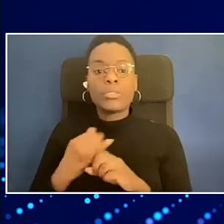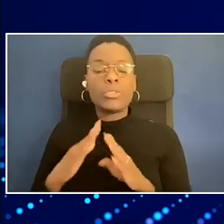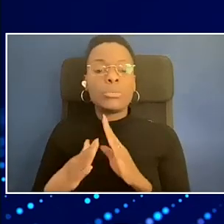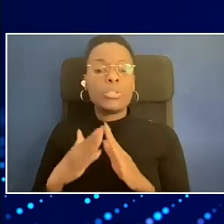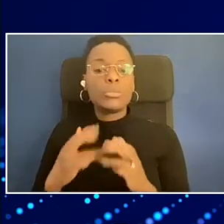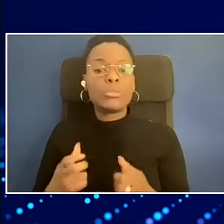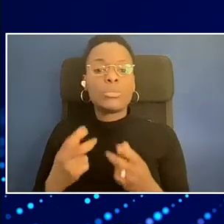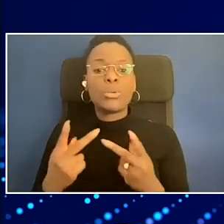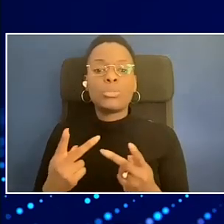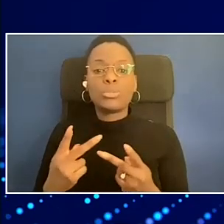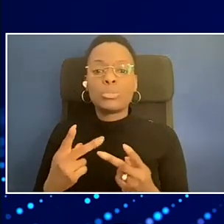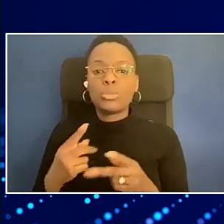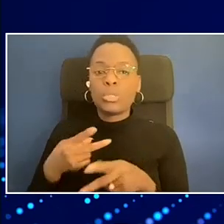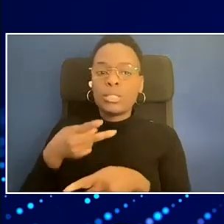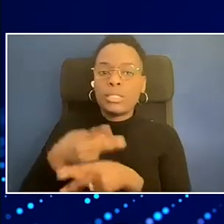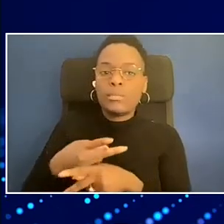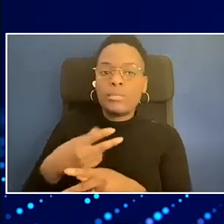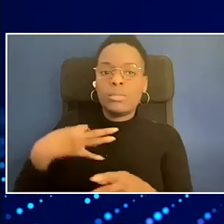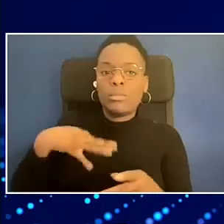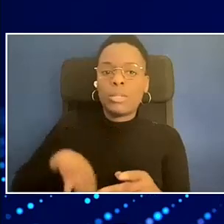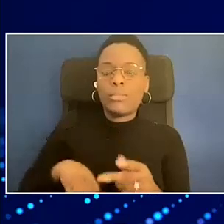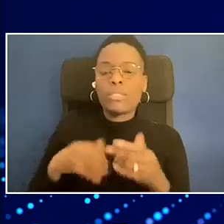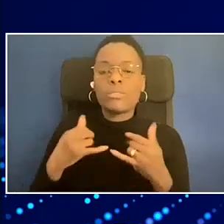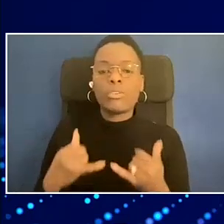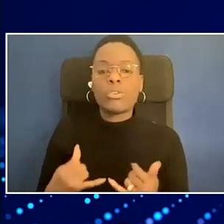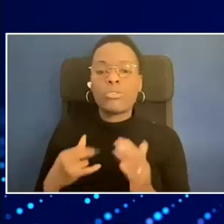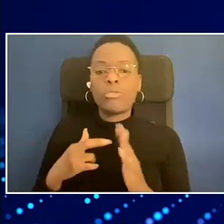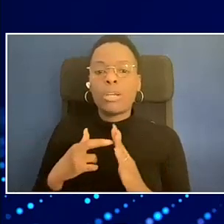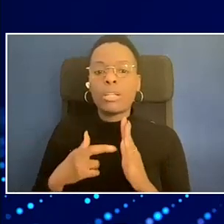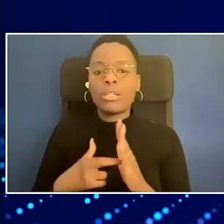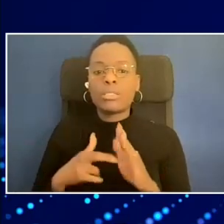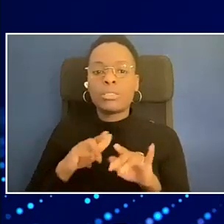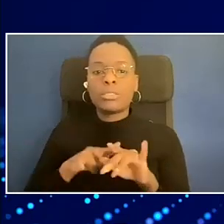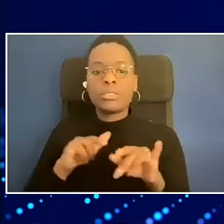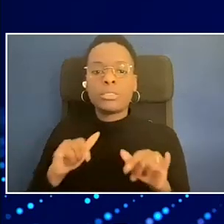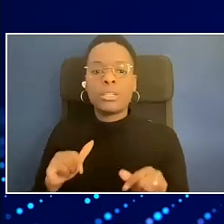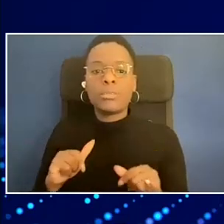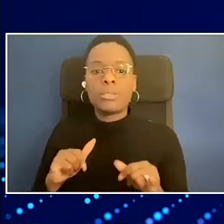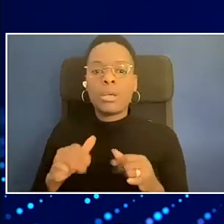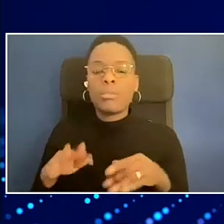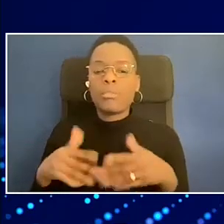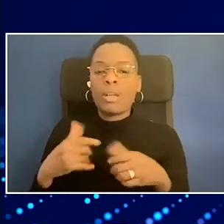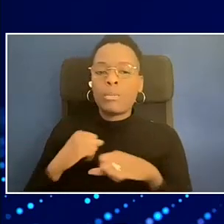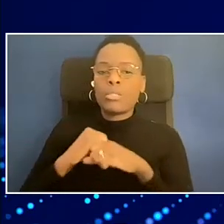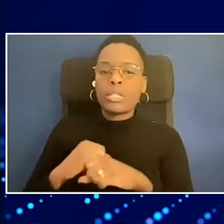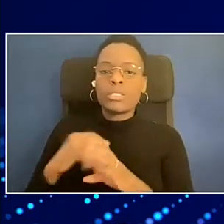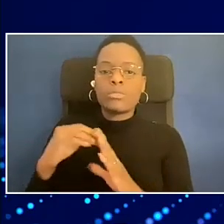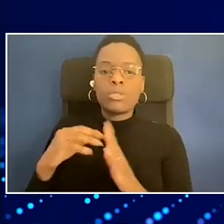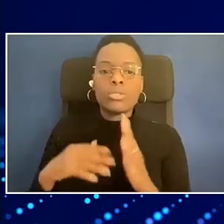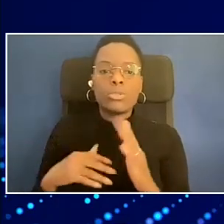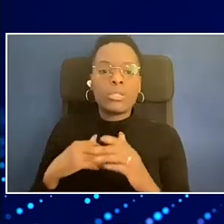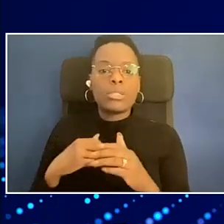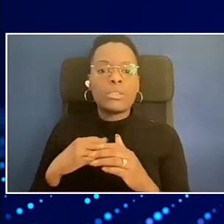pricing disclosures, more frequent and accessible opt-out processes, and ensuring that students who opt out from inclusive